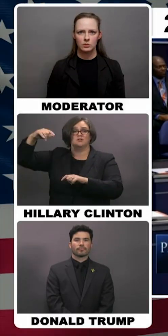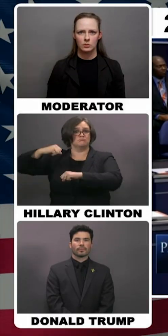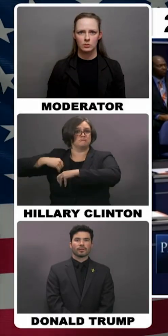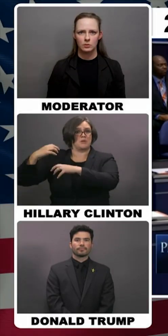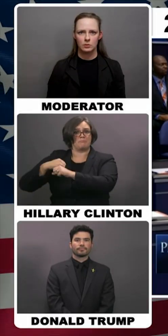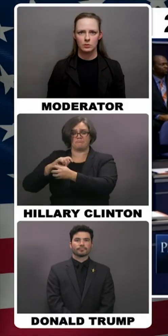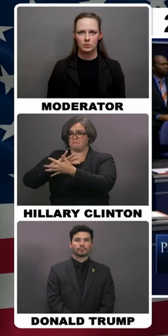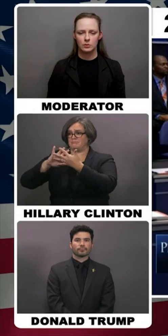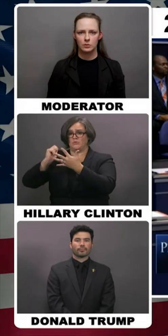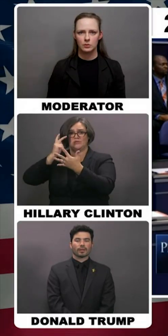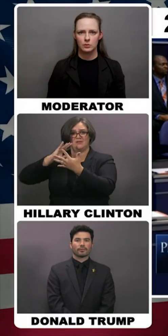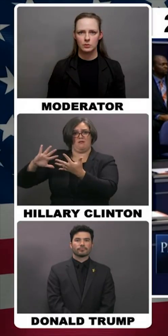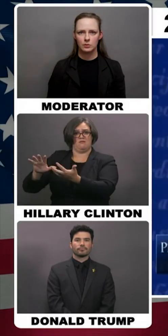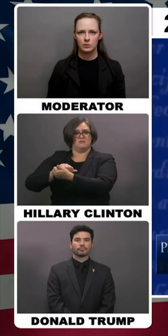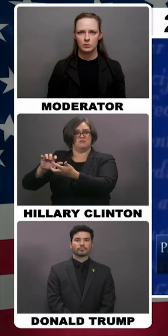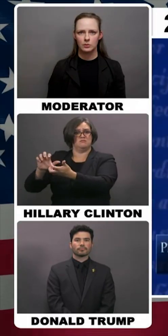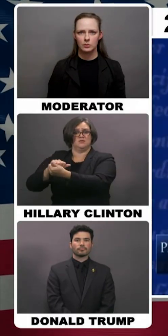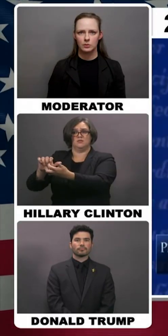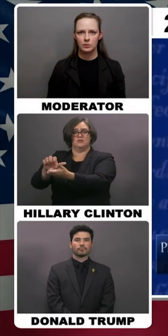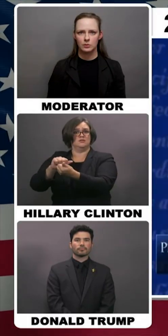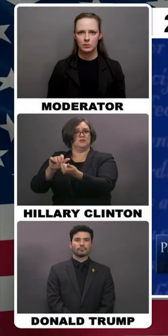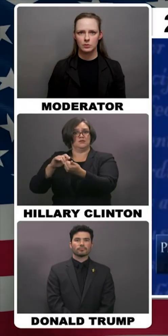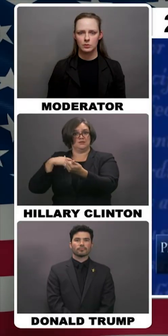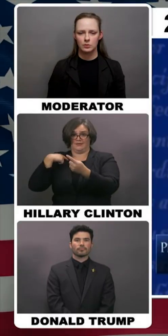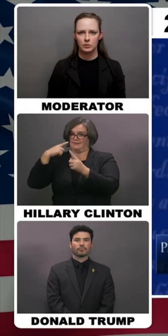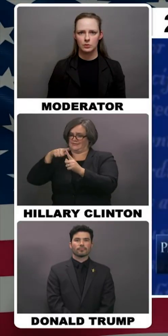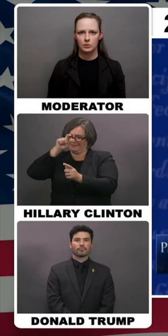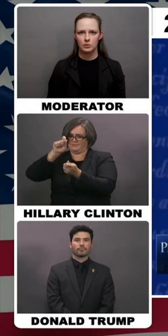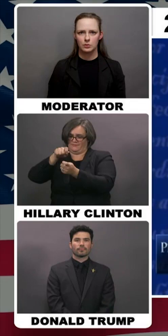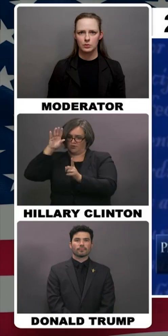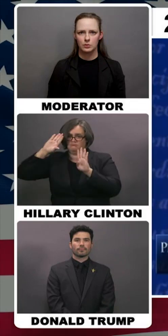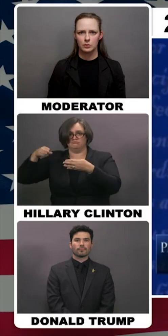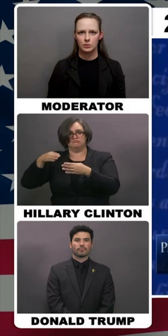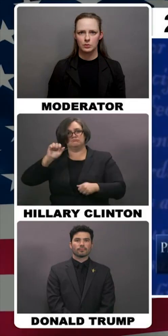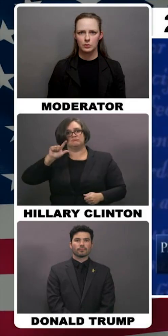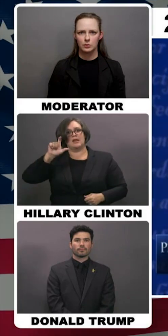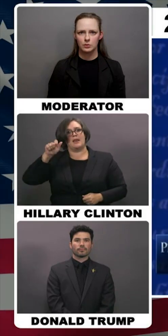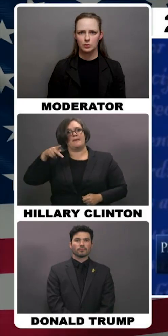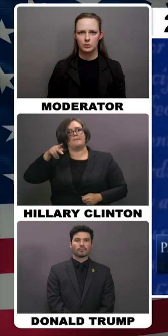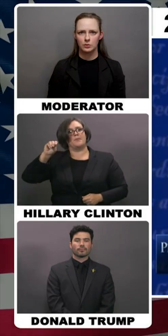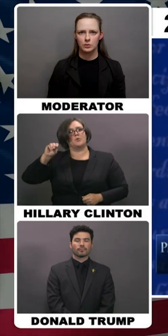bombarding places in particular, Aleppo, where there are hundreds of thousands of people,